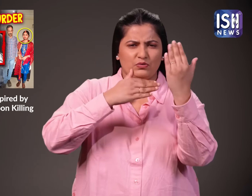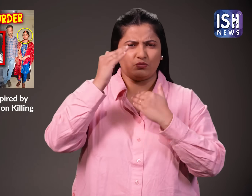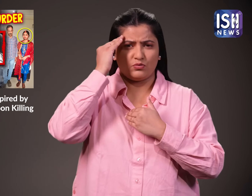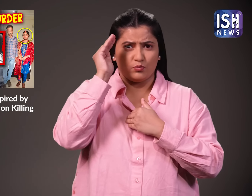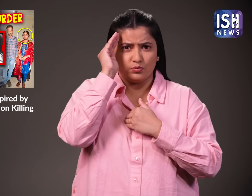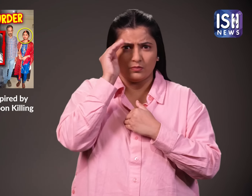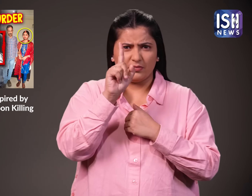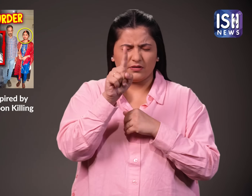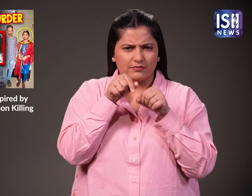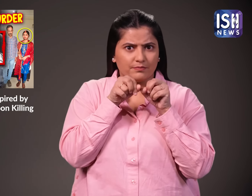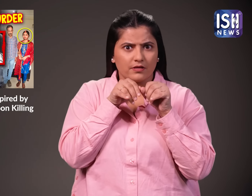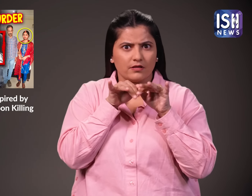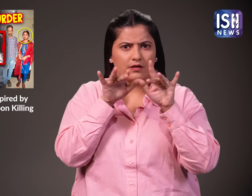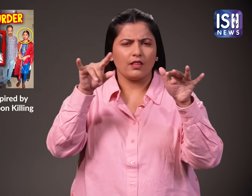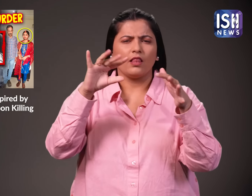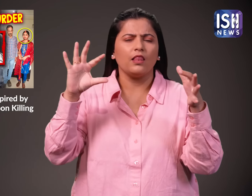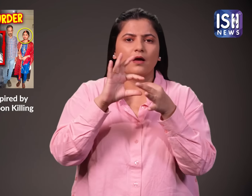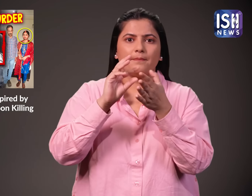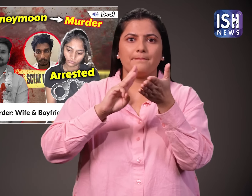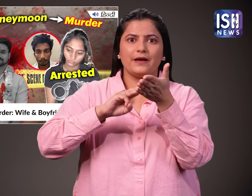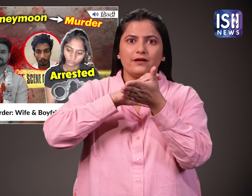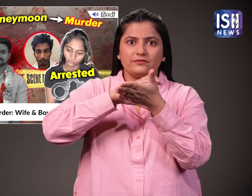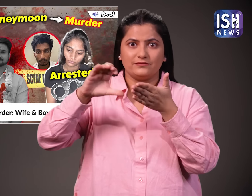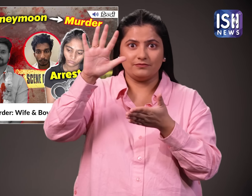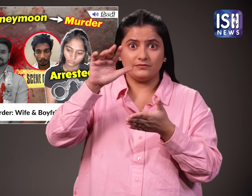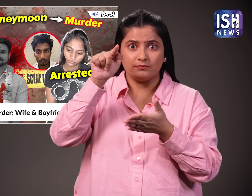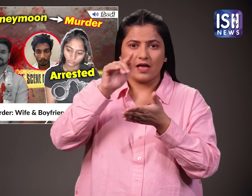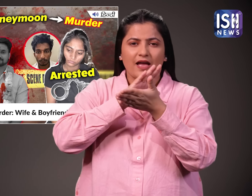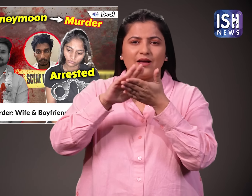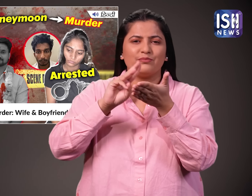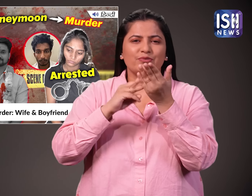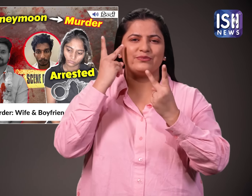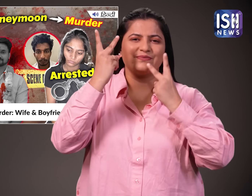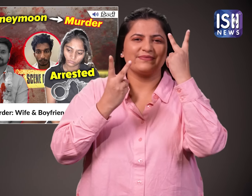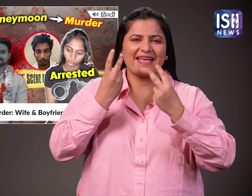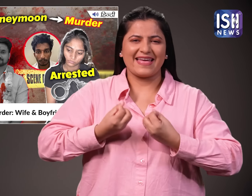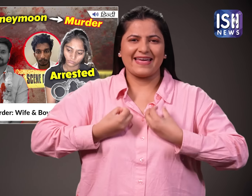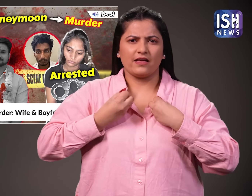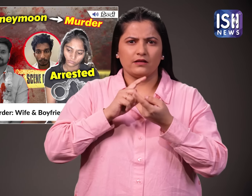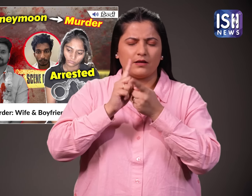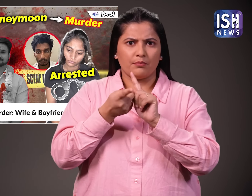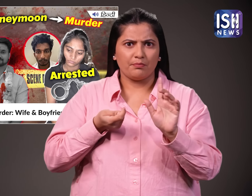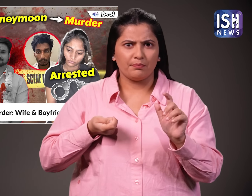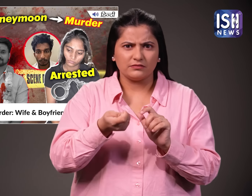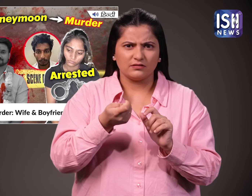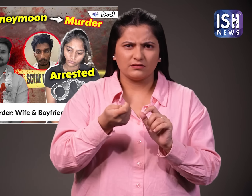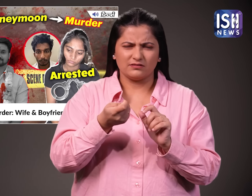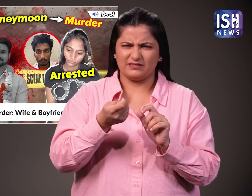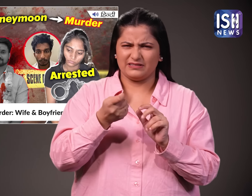You all are aware about the Meghalaya honeymoon that turned into a murder.